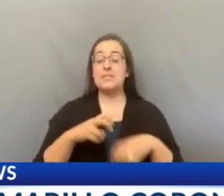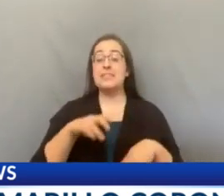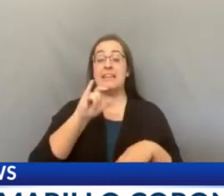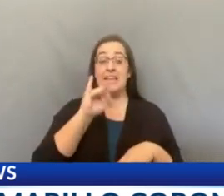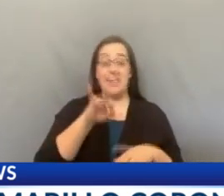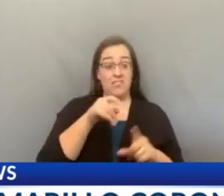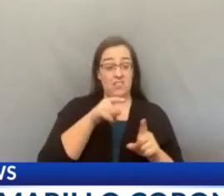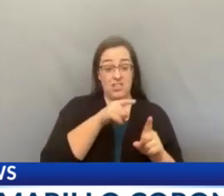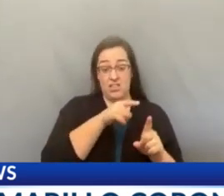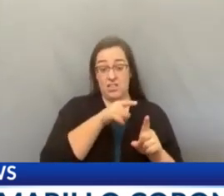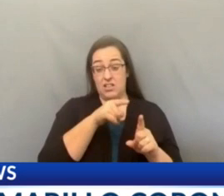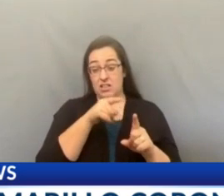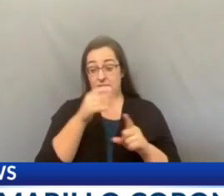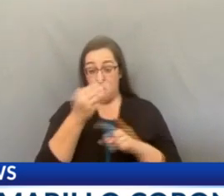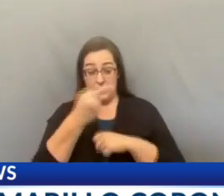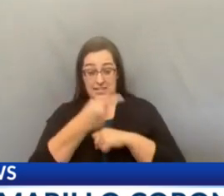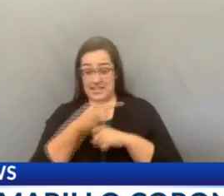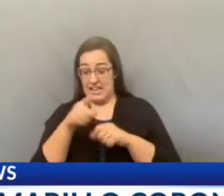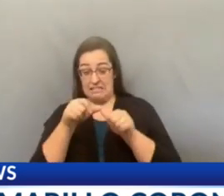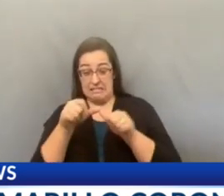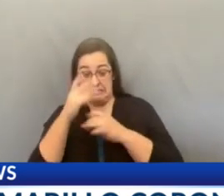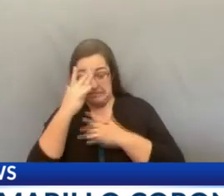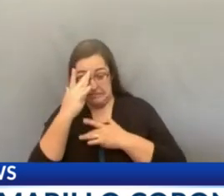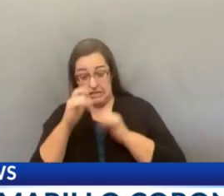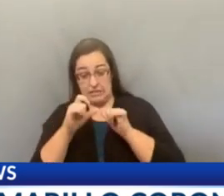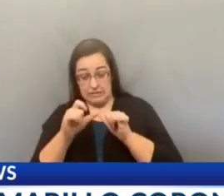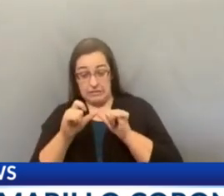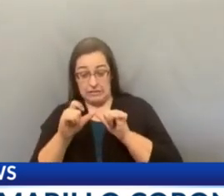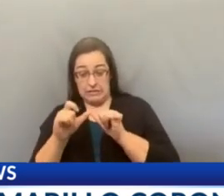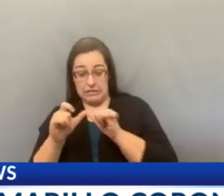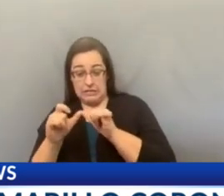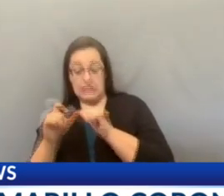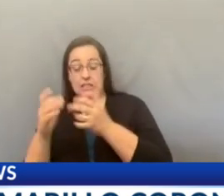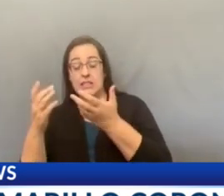THE 14 DAYS. IF PATIENT SYMPTOMS DO NOT